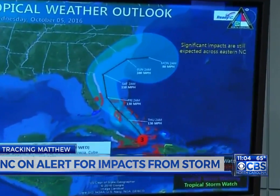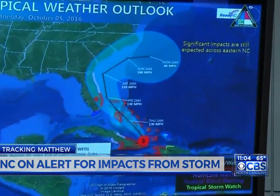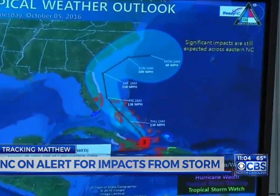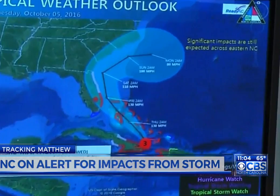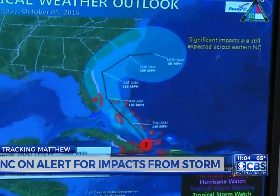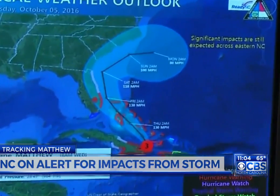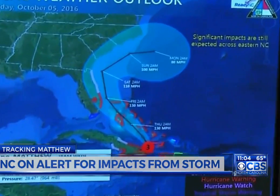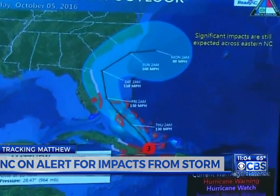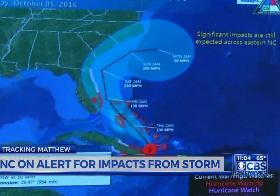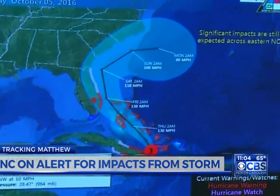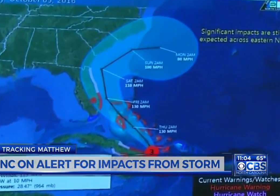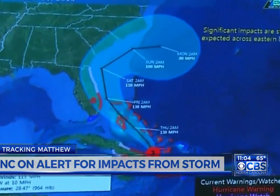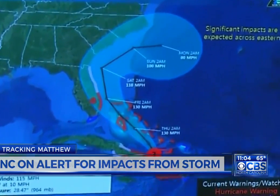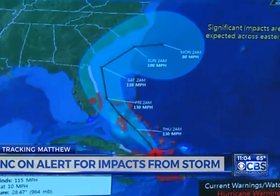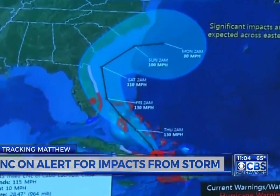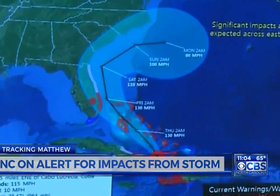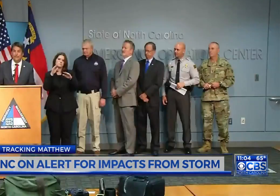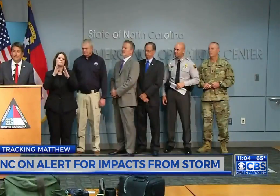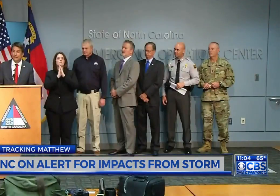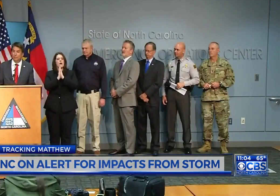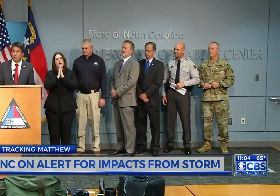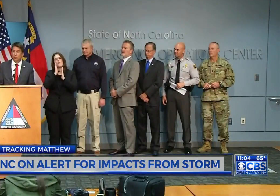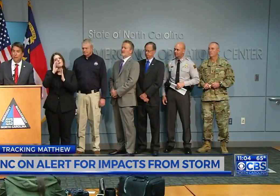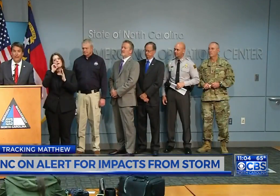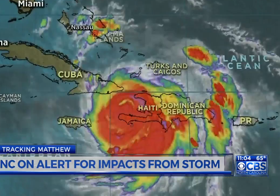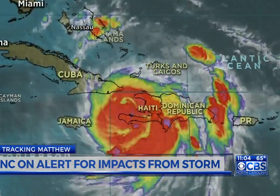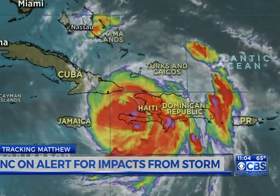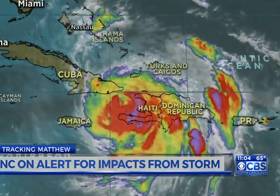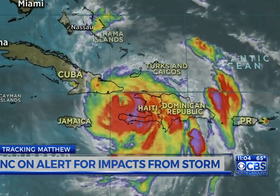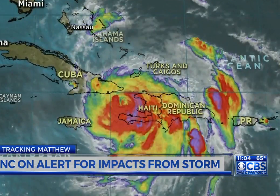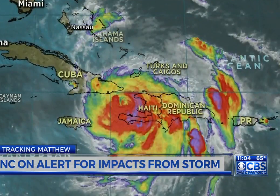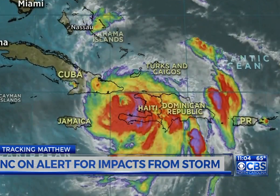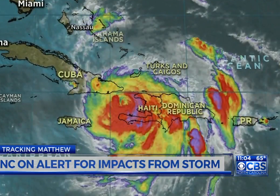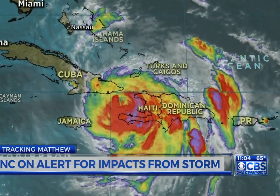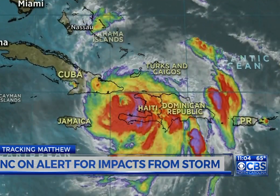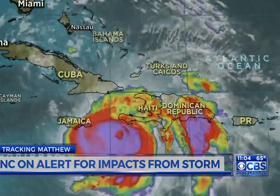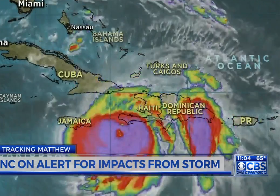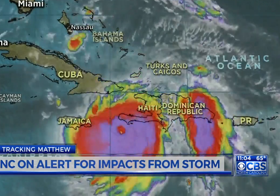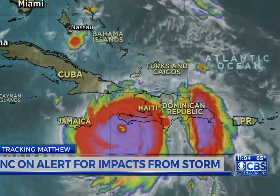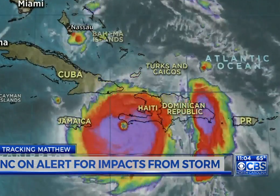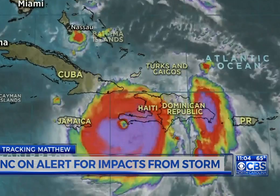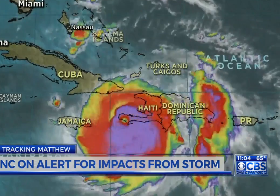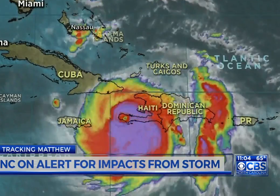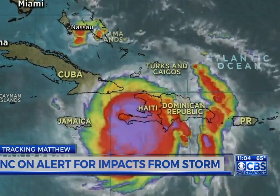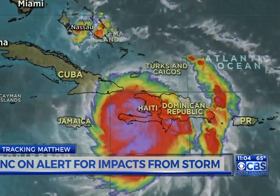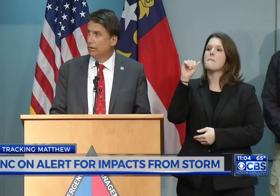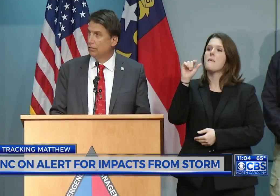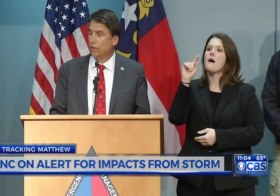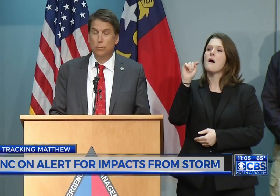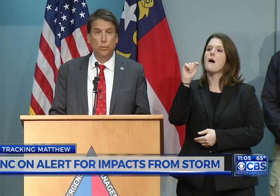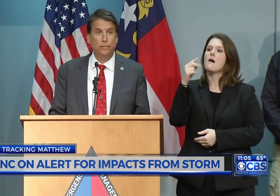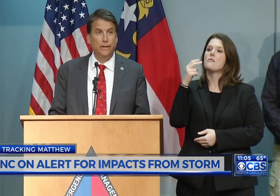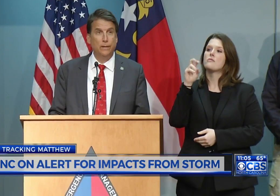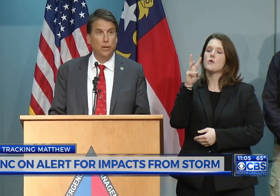WE CAN PULL PEOPLE OUT OF A BAD SITUATION IF NEED BE GOVERNOR MCCORY IS